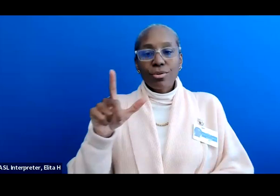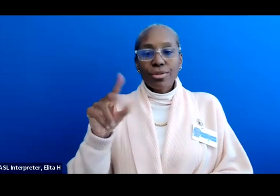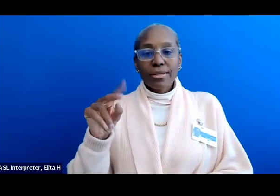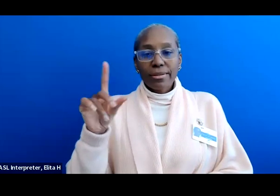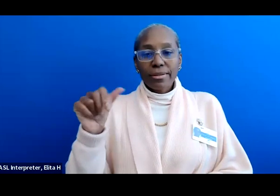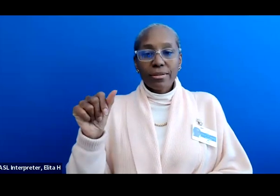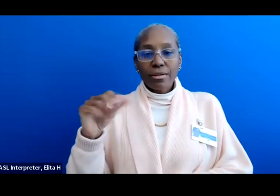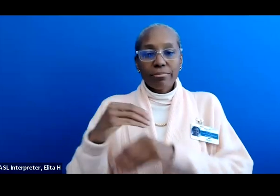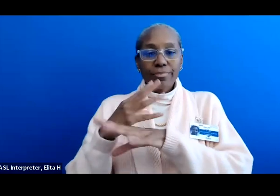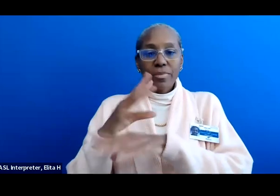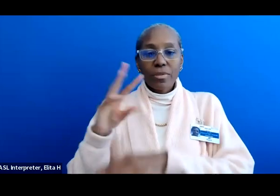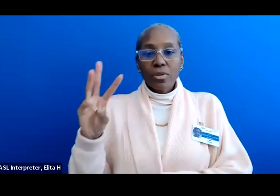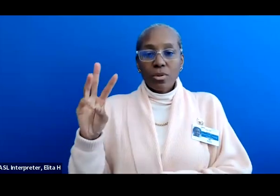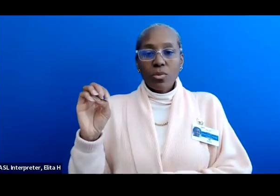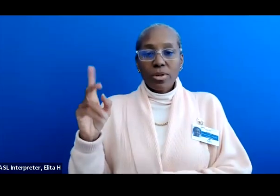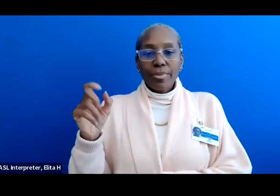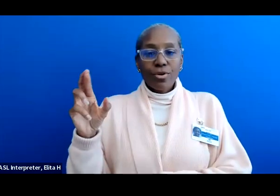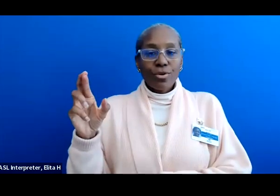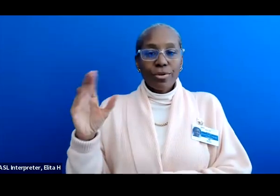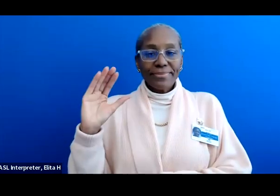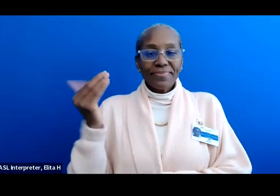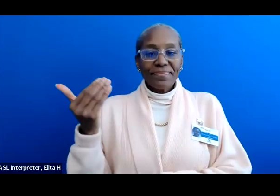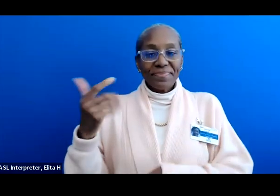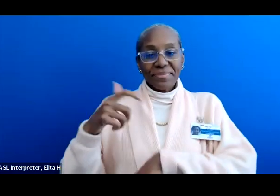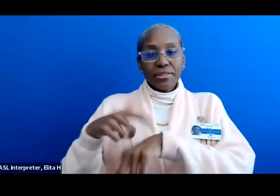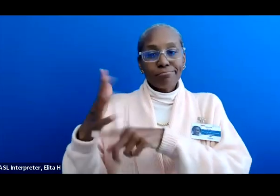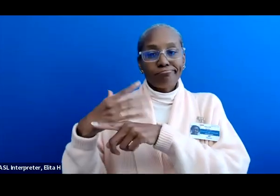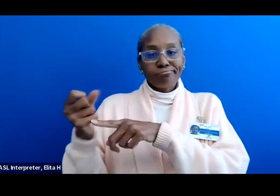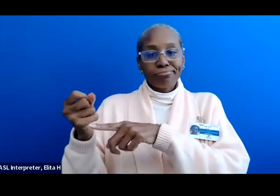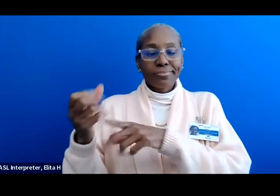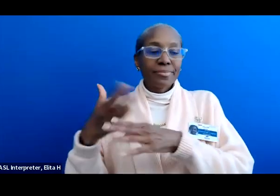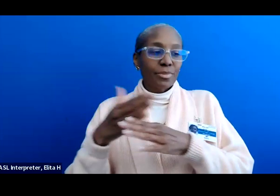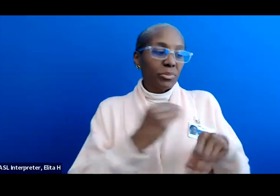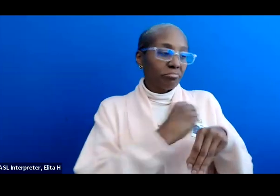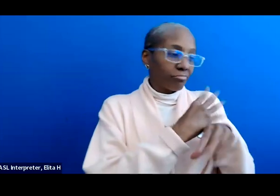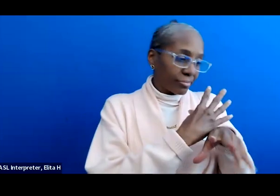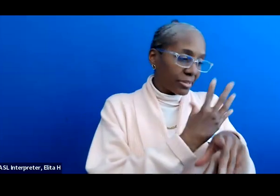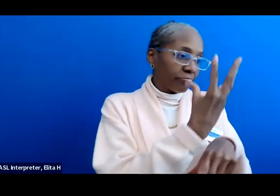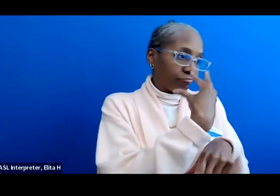It's funny how the time just flies by in between webinars, when you